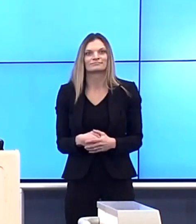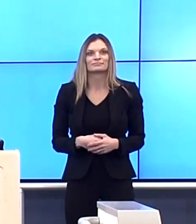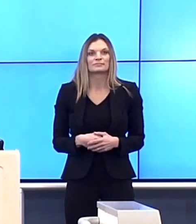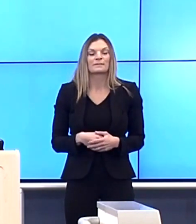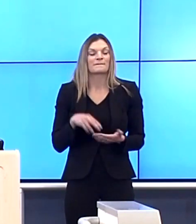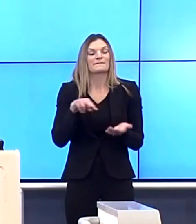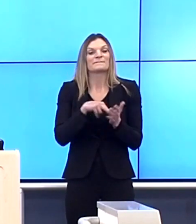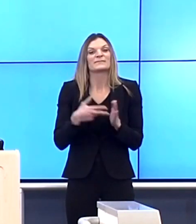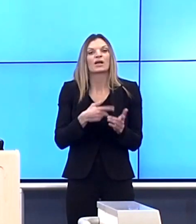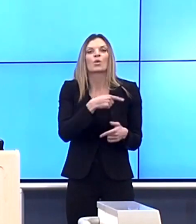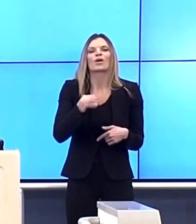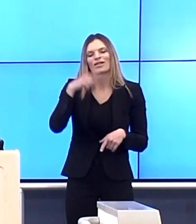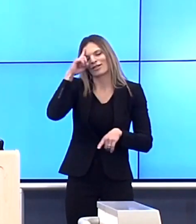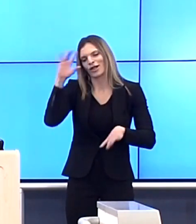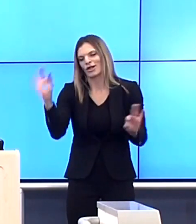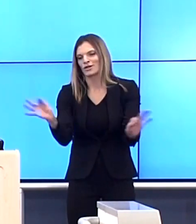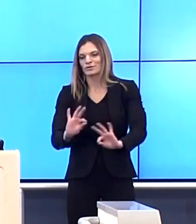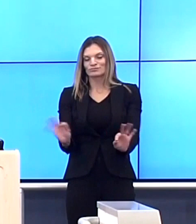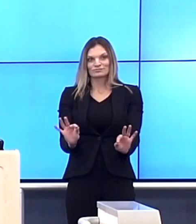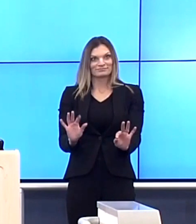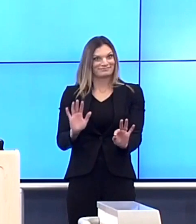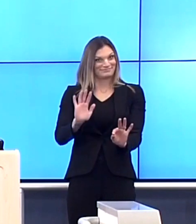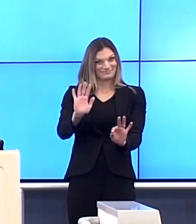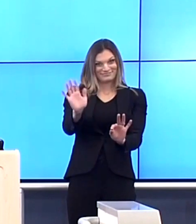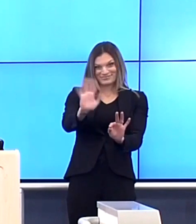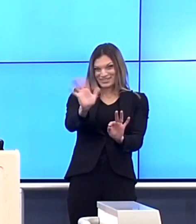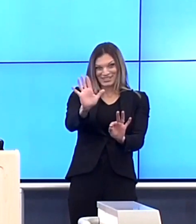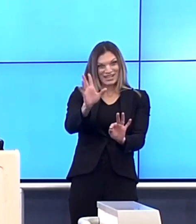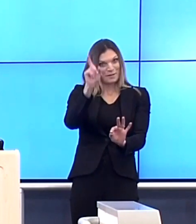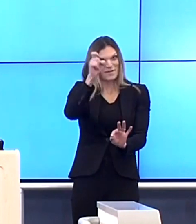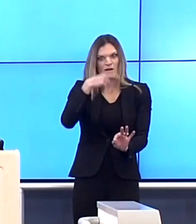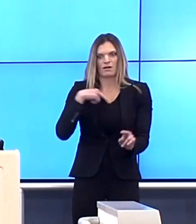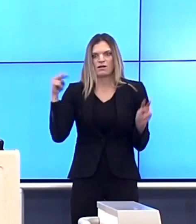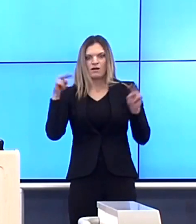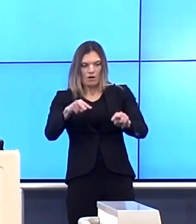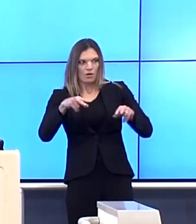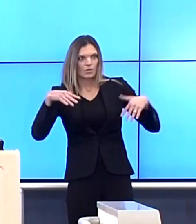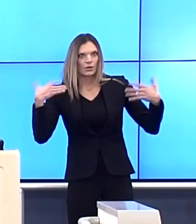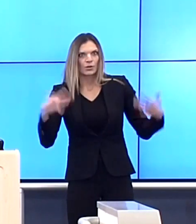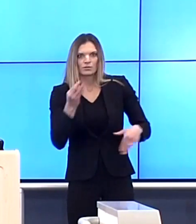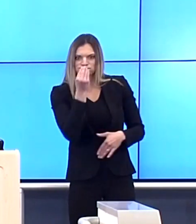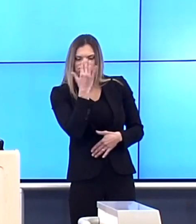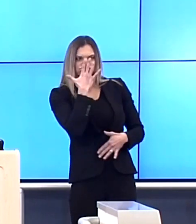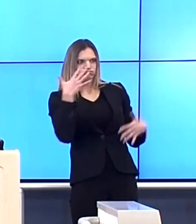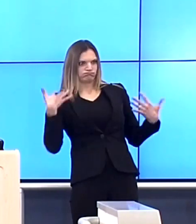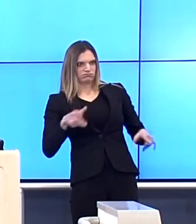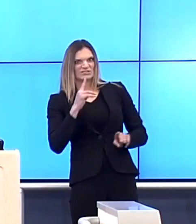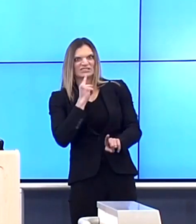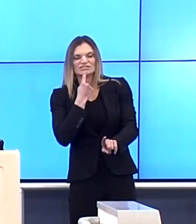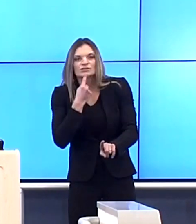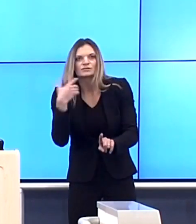IN OVER A CENTURY AND OUR RESPONSE HAS GOT TO REFLECT THE RESPONSE HAS GOT TO REFLECT THE SAME LEVEL OF URGENCY. SAME LEVEL OF URGENCY. OUR RESPONSE IS STRONGEST IF WE